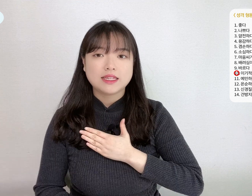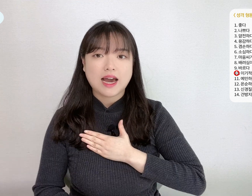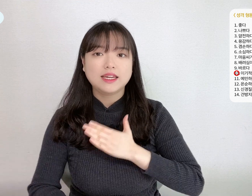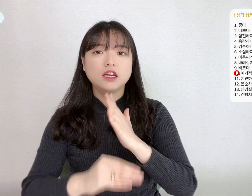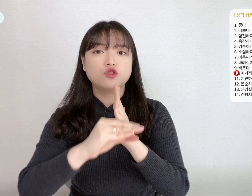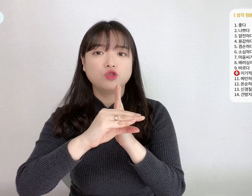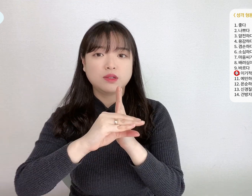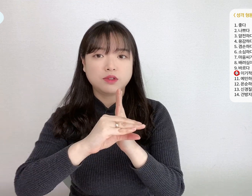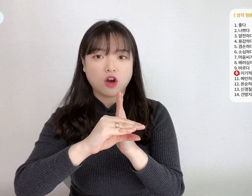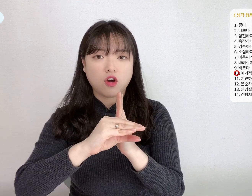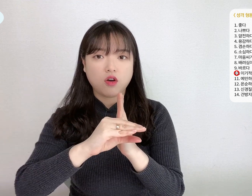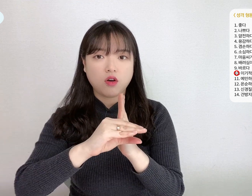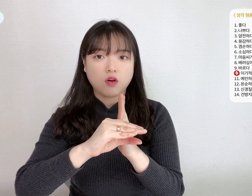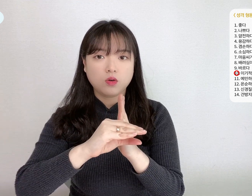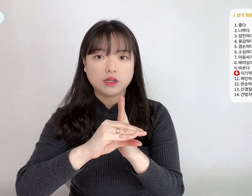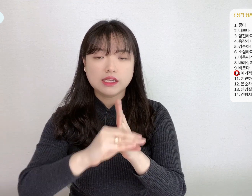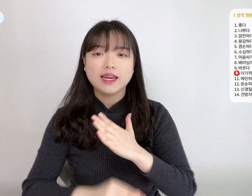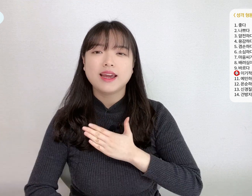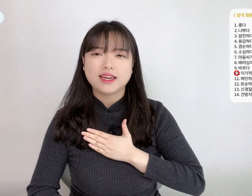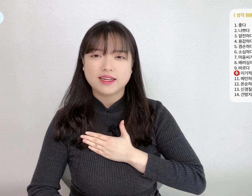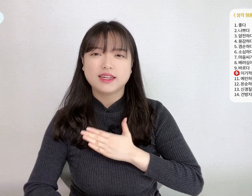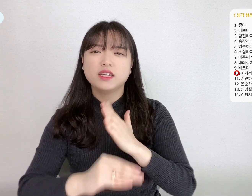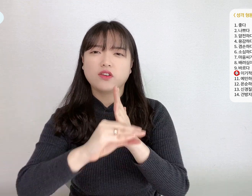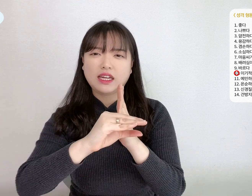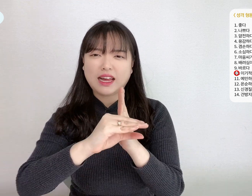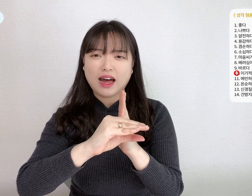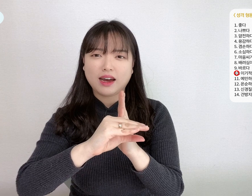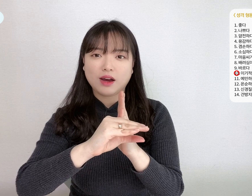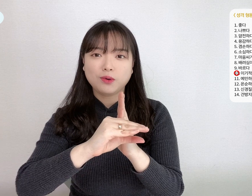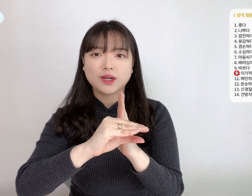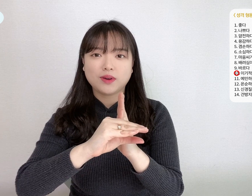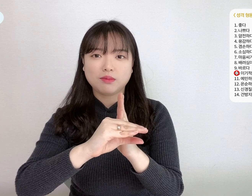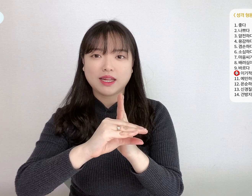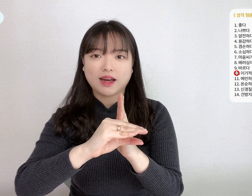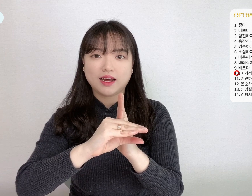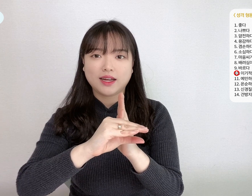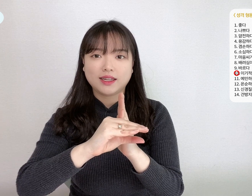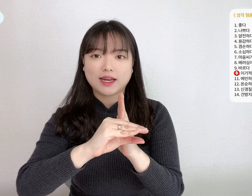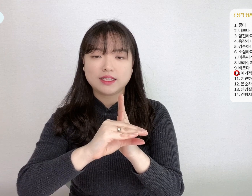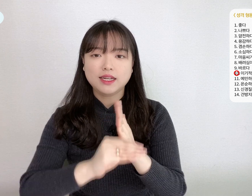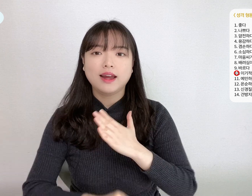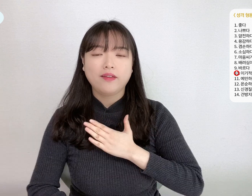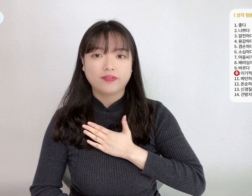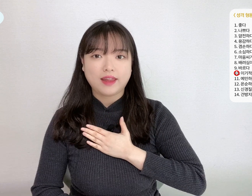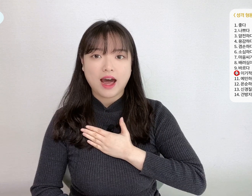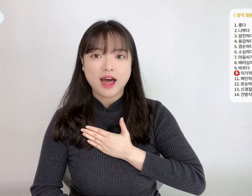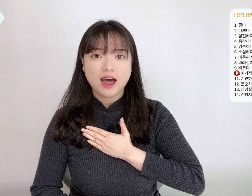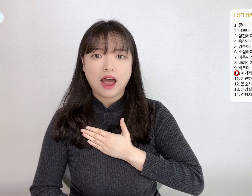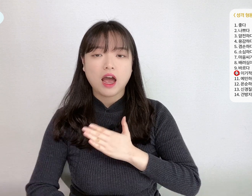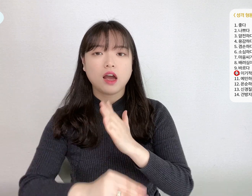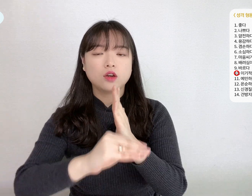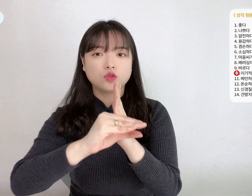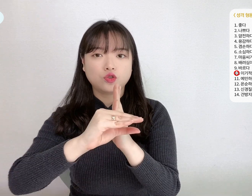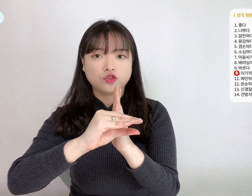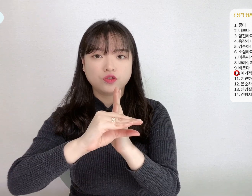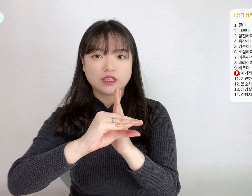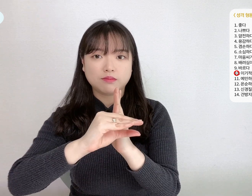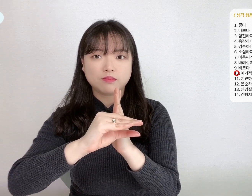[self-centered] or [selfish]. Again I-centered egocentric or selfish